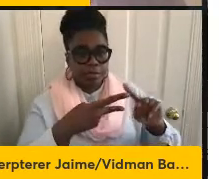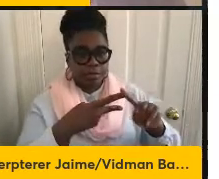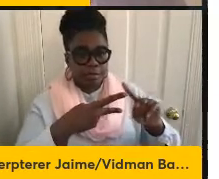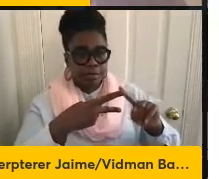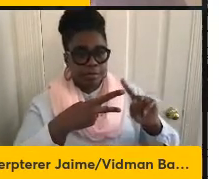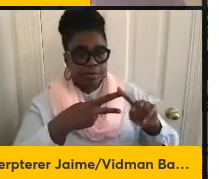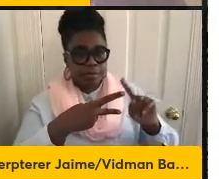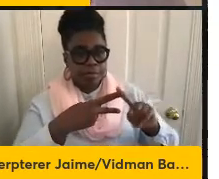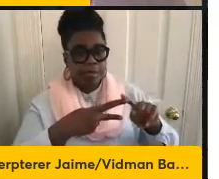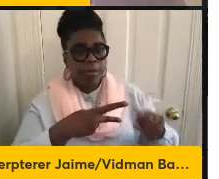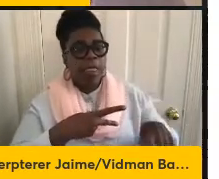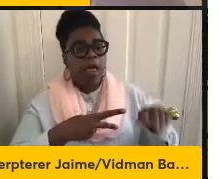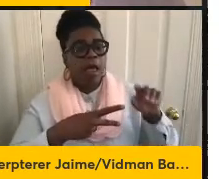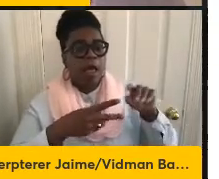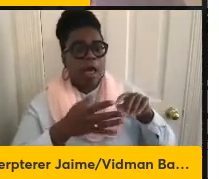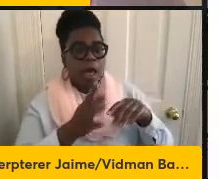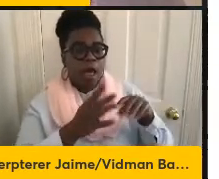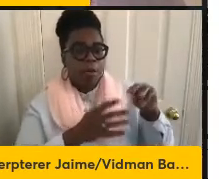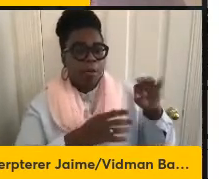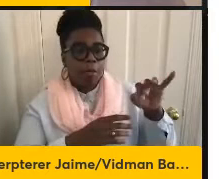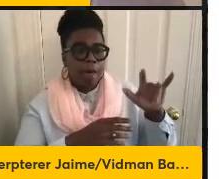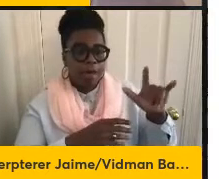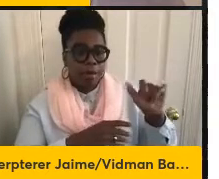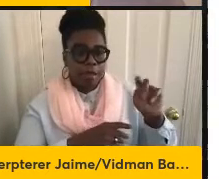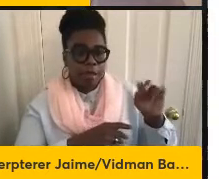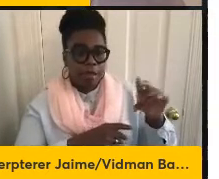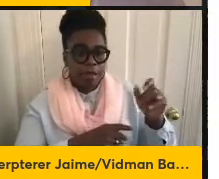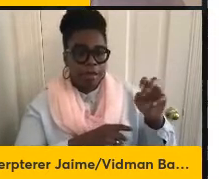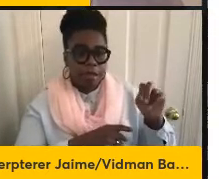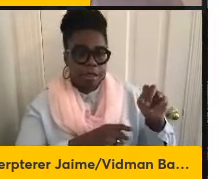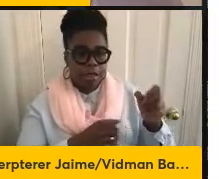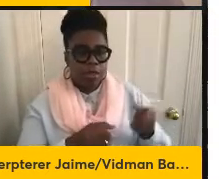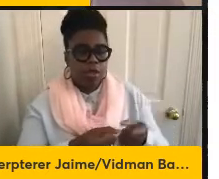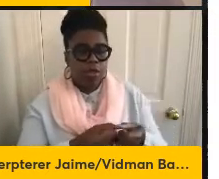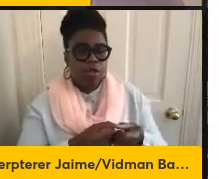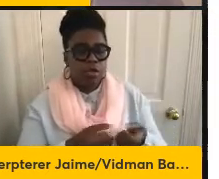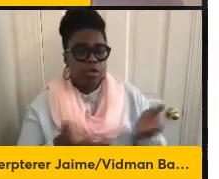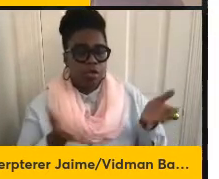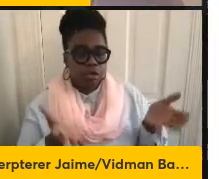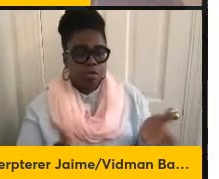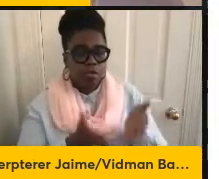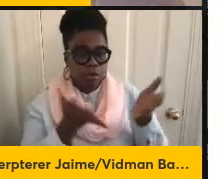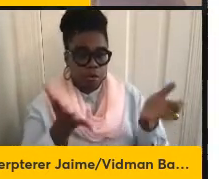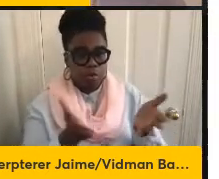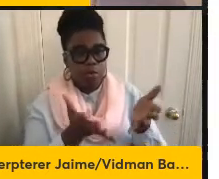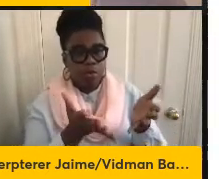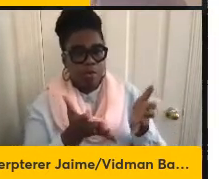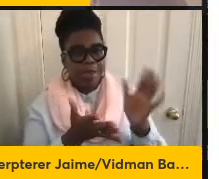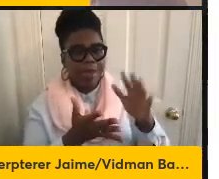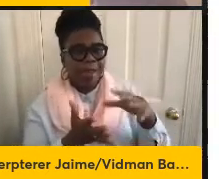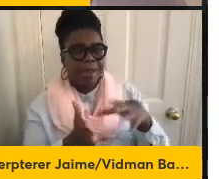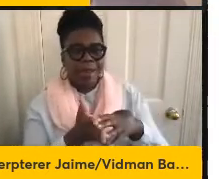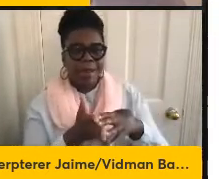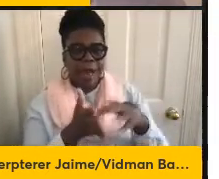model antigen that is expressed under the raglan sort of promote rat incident promoter that means this mimics an expression of